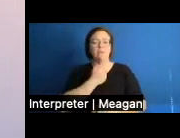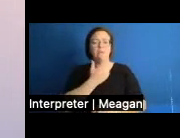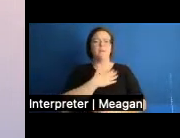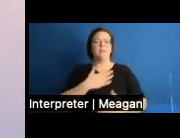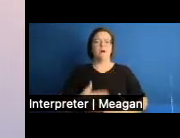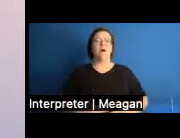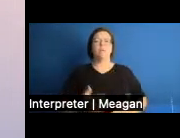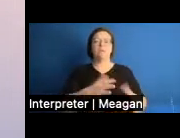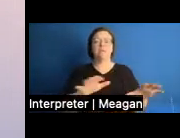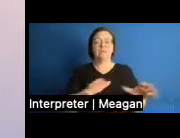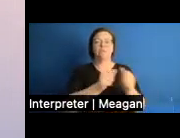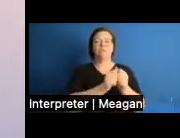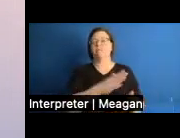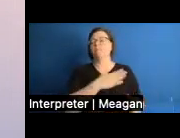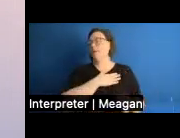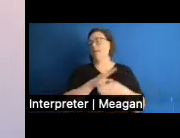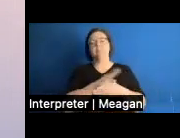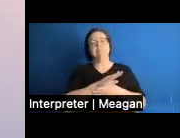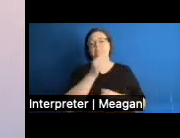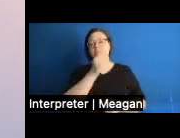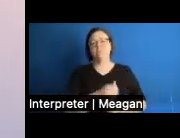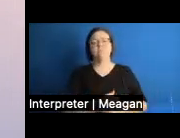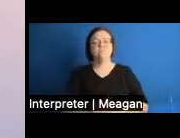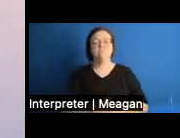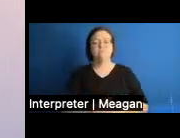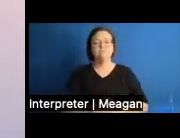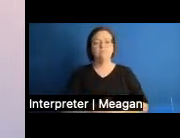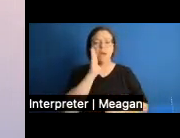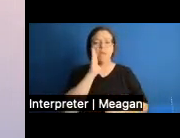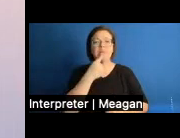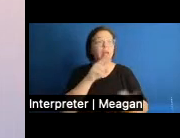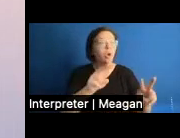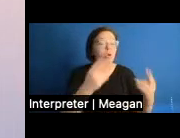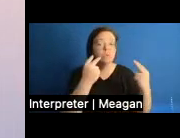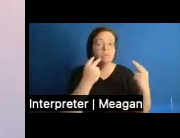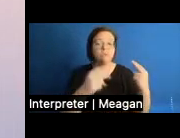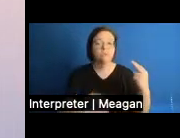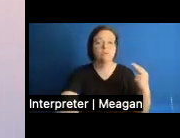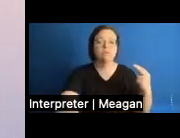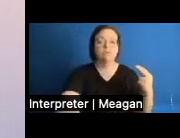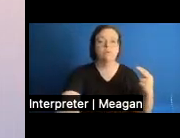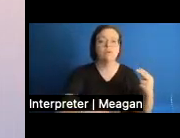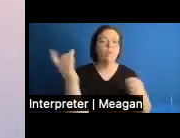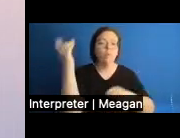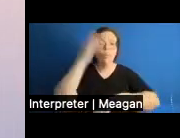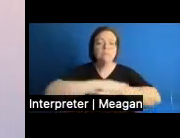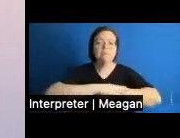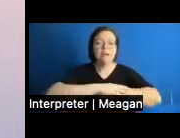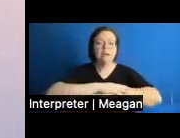he does with it is none of my business, but I will say look, I made it a whole day, still no